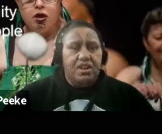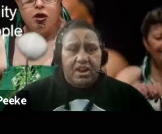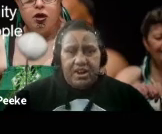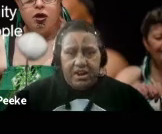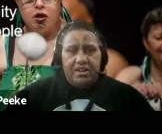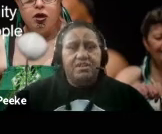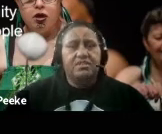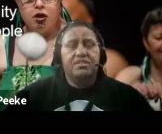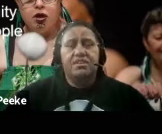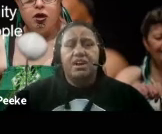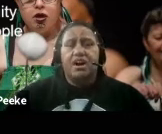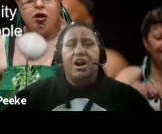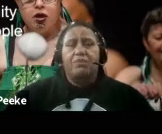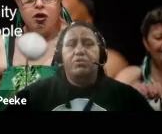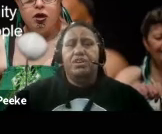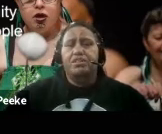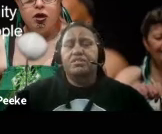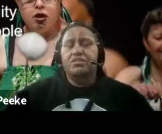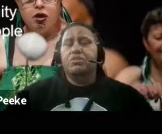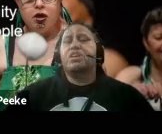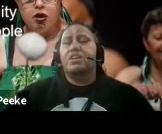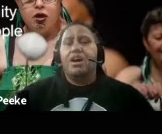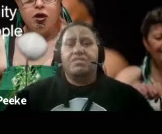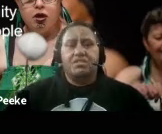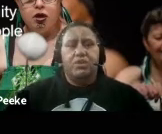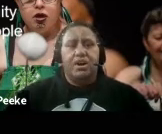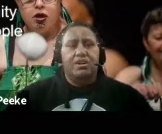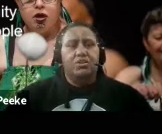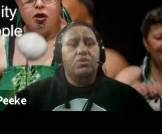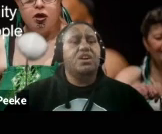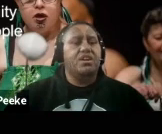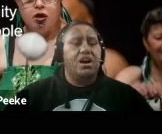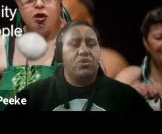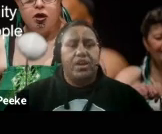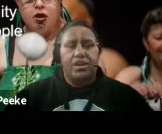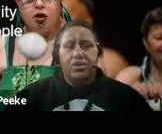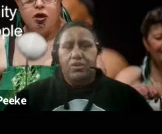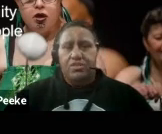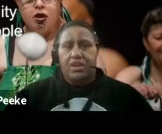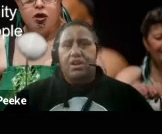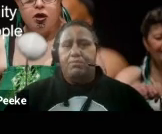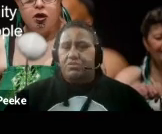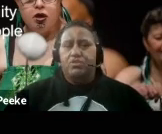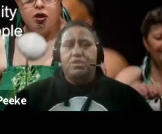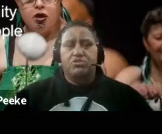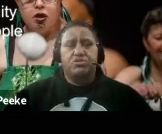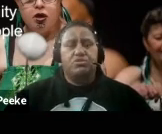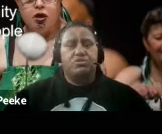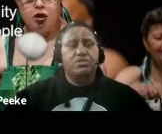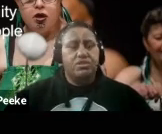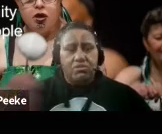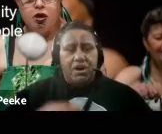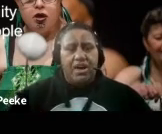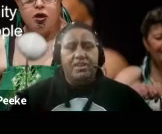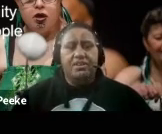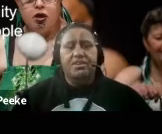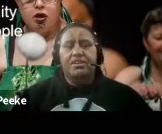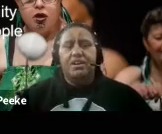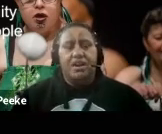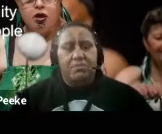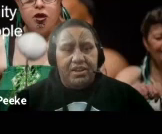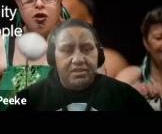Nā reira, e ngā hapori mō tēnā takiwā, mō tēnā rohe, mō tēnā poto te motu. Nau mai, haere mai.